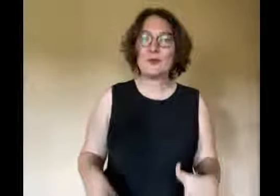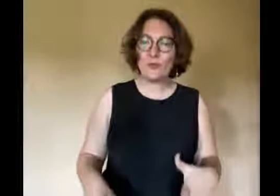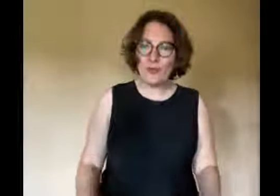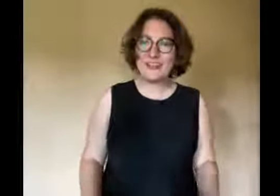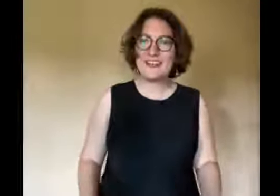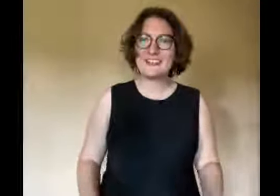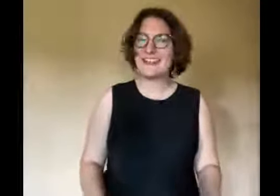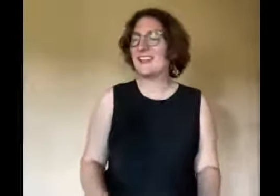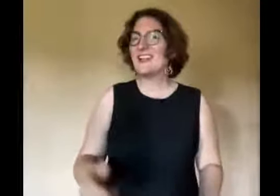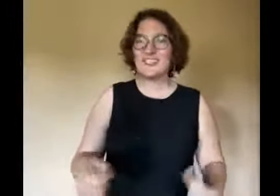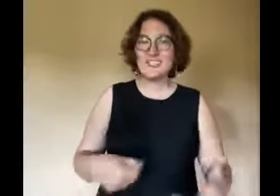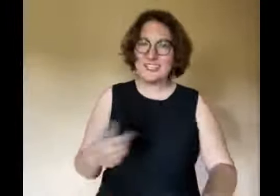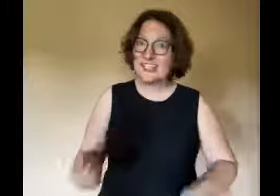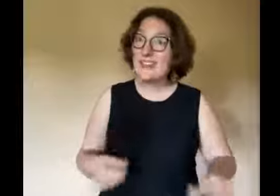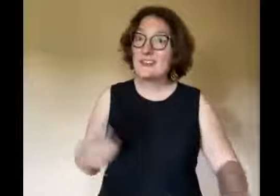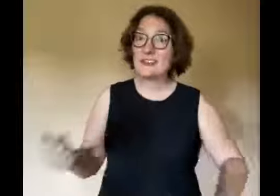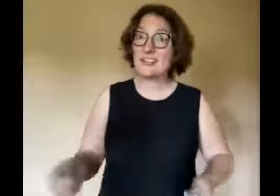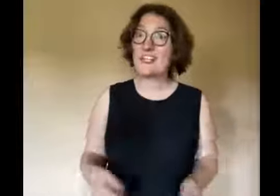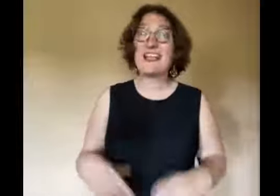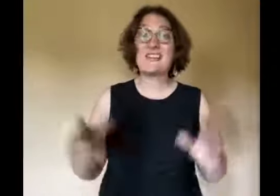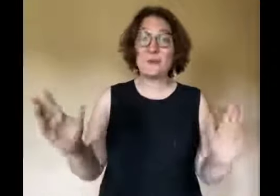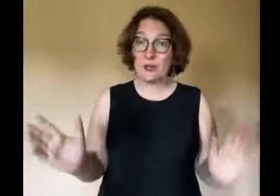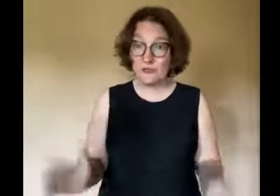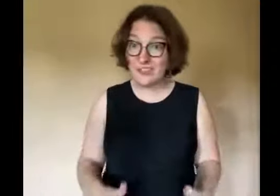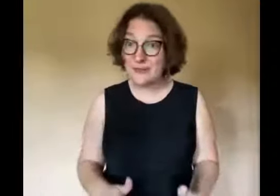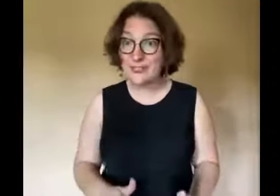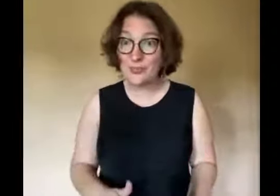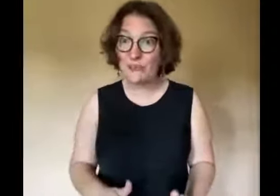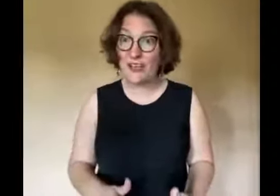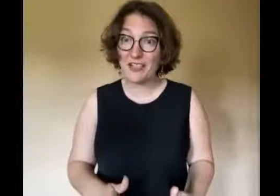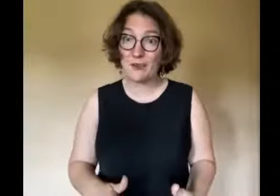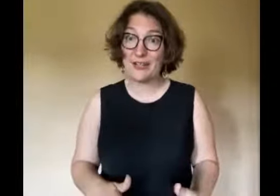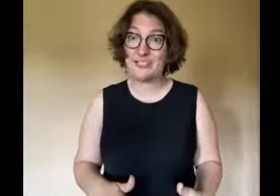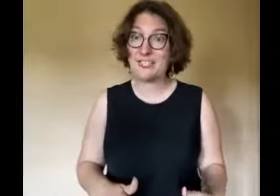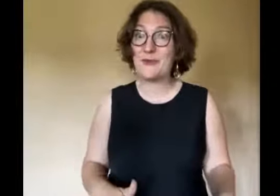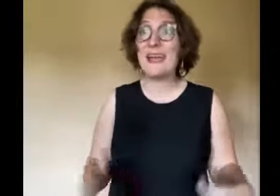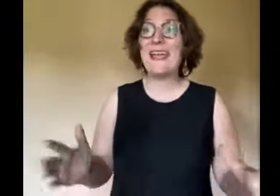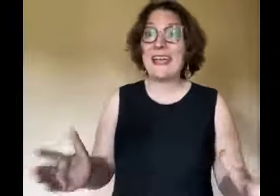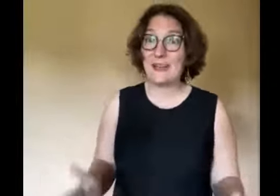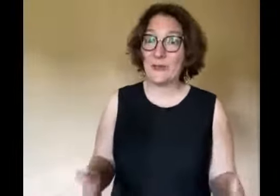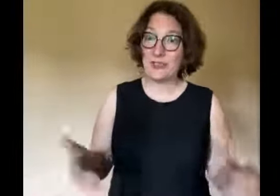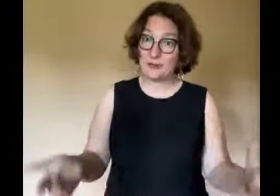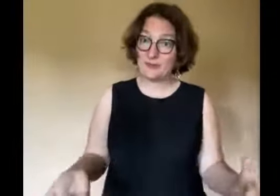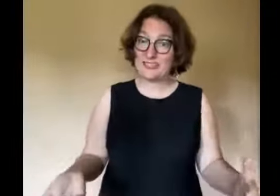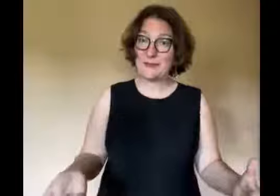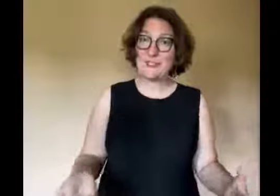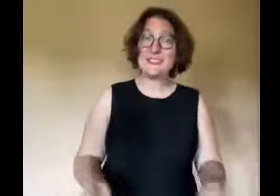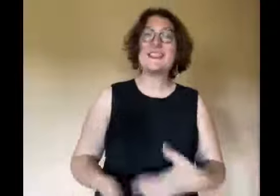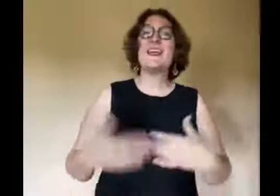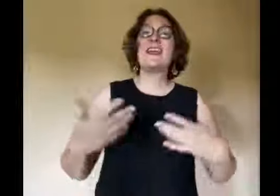is it, where's this earring back, I lost this hearing back. And this morning, I had a moment of you can't find things that are lost. So and I've probably checked two dozen times. So I decided this morning that I was simply going to find that hearing back. And just casually anytime I was on the phone or anytime like I got up to wander or came to put something away in my bedroom, and just would look at the floor, I'm going to find this earring back. And then I was practicing some tools on a call with the girlfriend. And the way the tools conclude is that you finished by stating your desire and thought, hearing back I desire the hearing back and I opened my mouth to say I and I found the earring back.